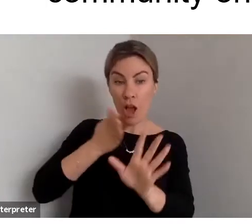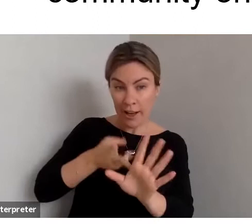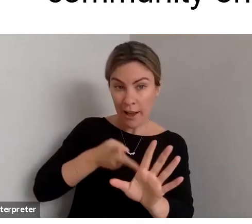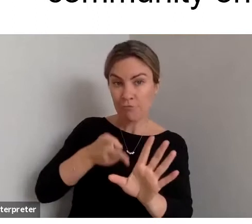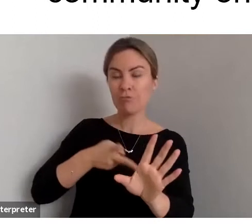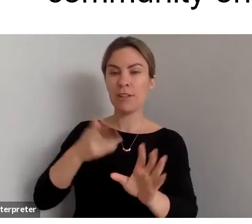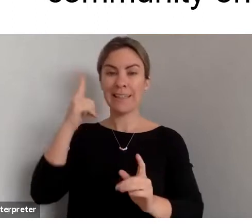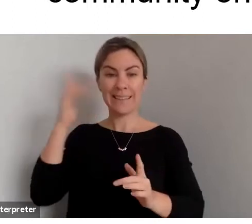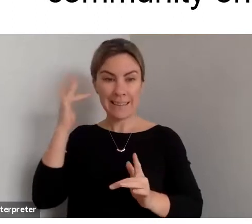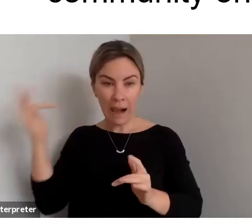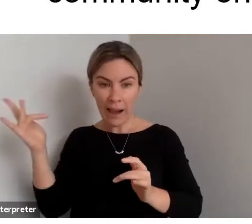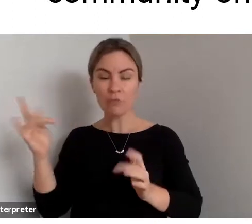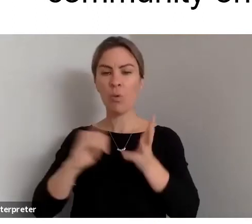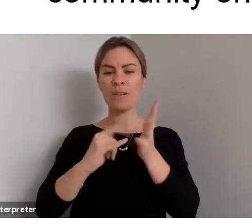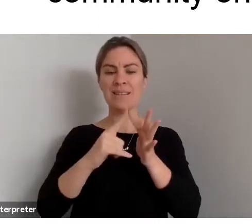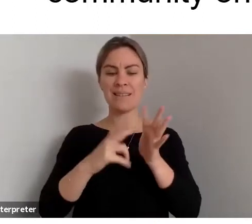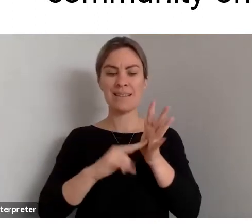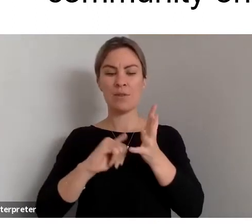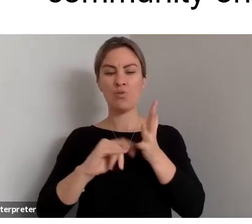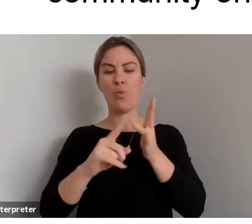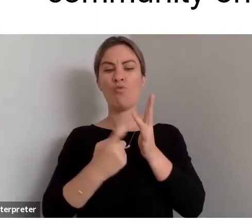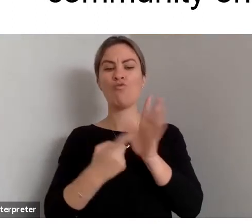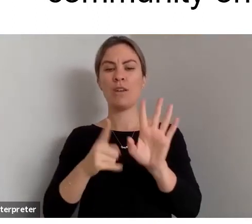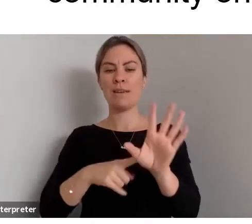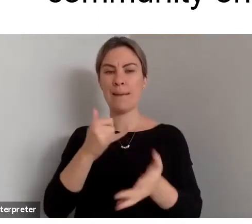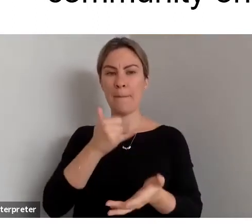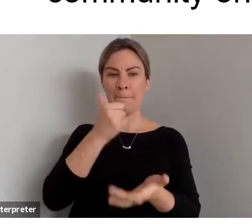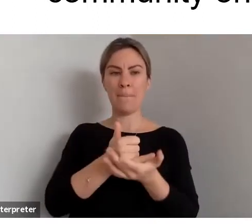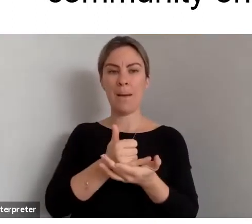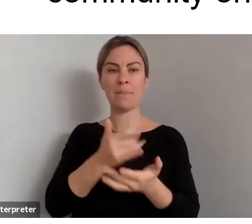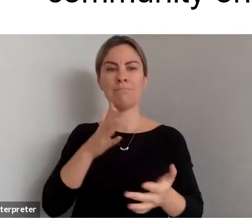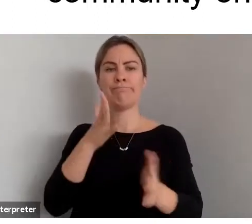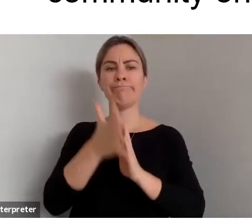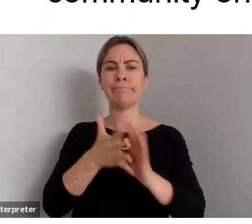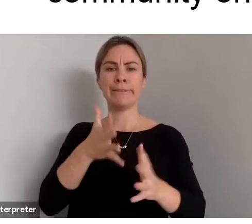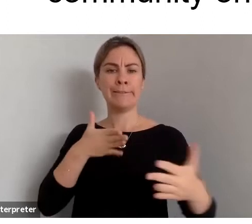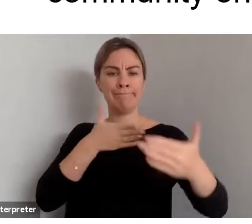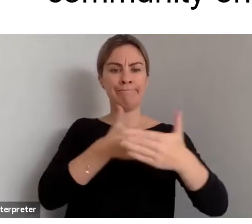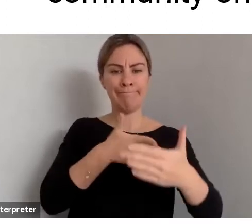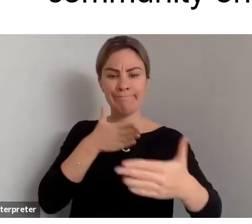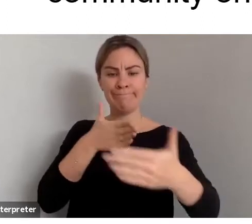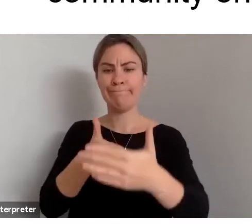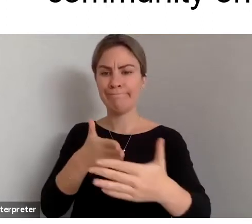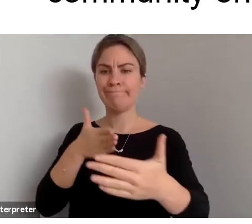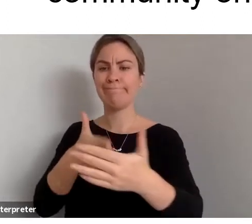may hinder the persons full and effective participation in the community on an equal basin with others".